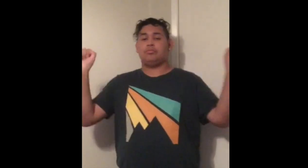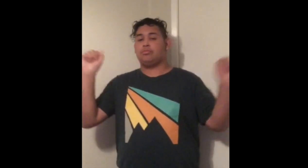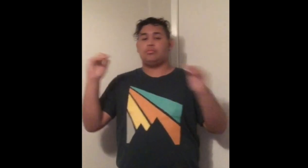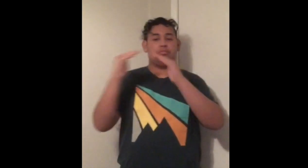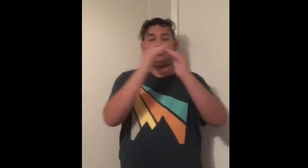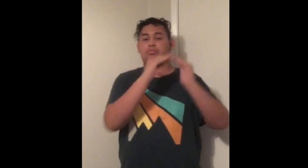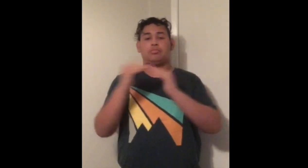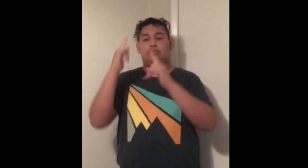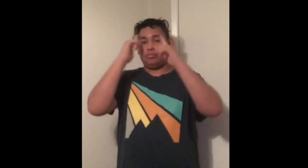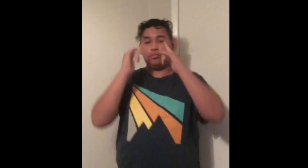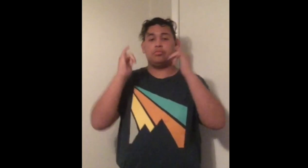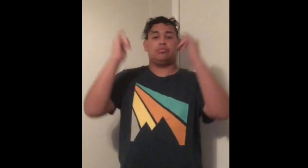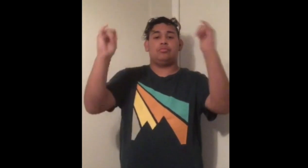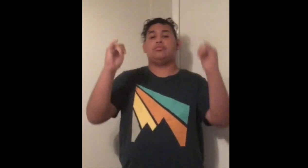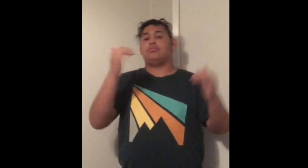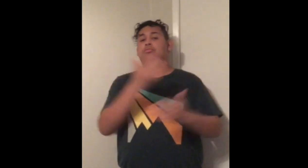With liberty and justice for all.